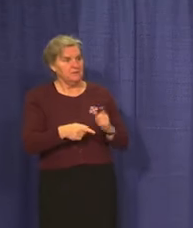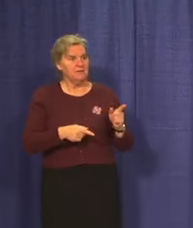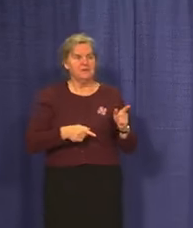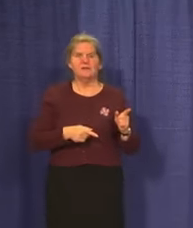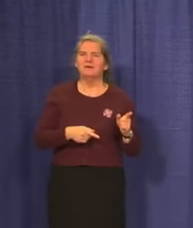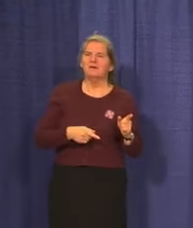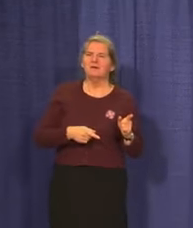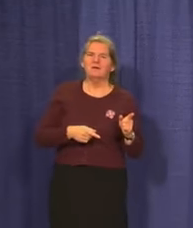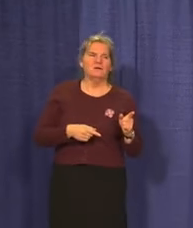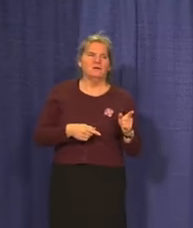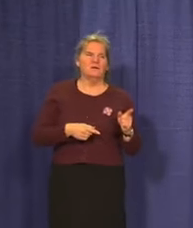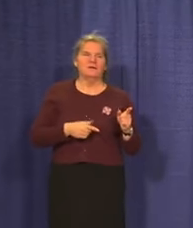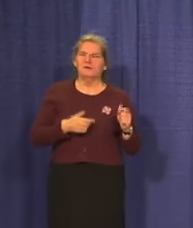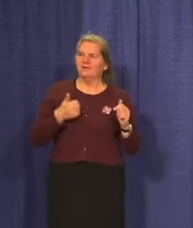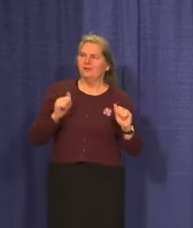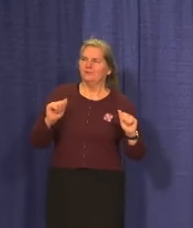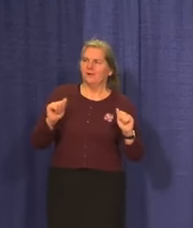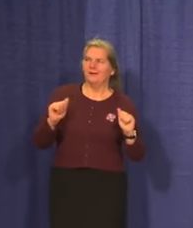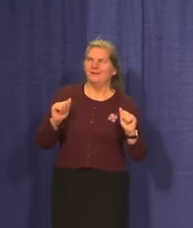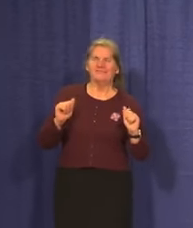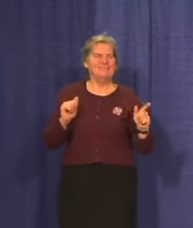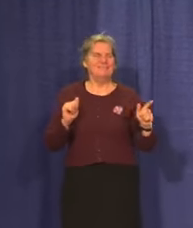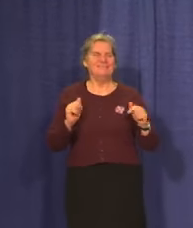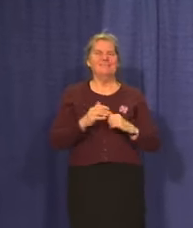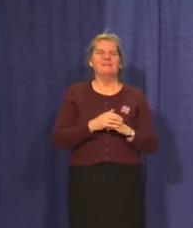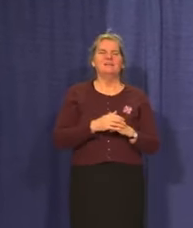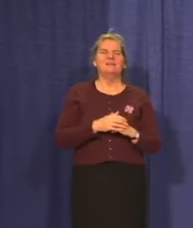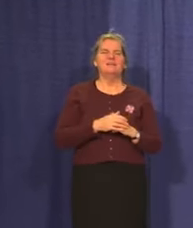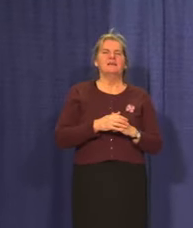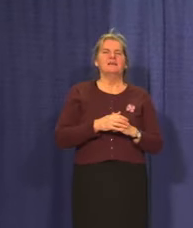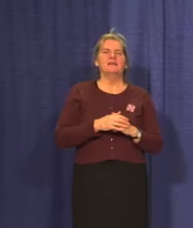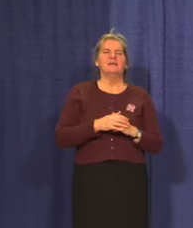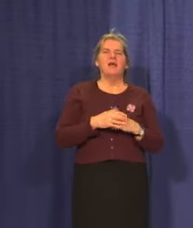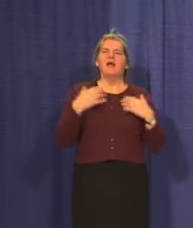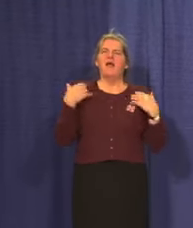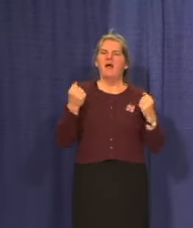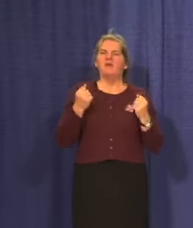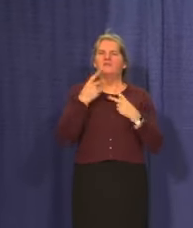YEAH, I WILL TRY. I THINK THERE CLEARLY NEEDS TO